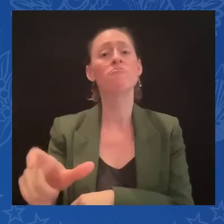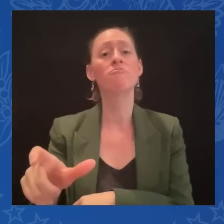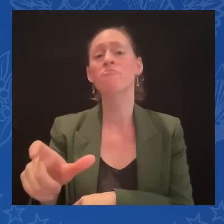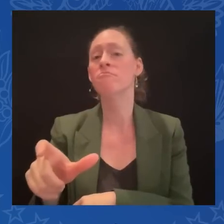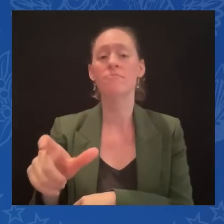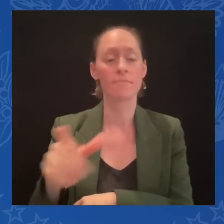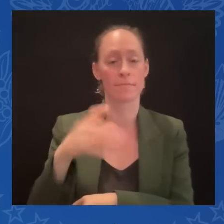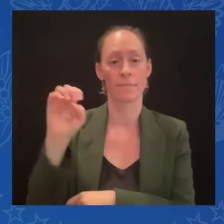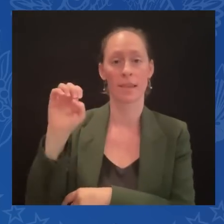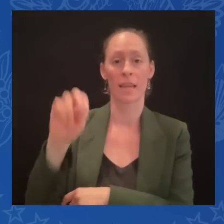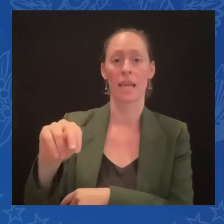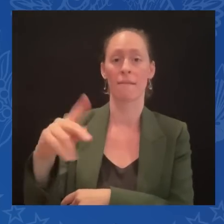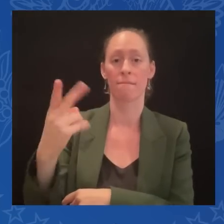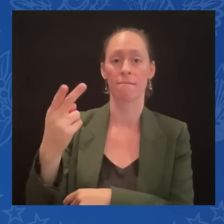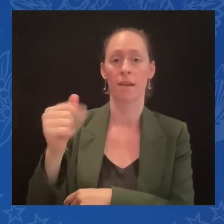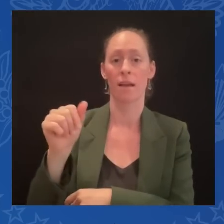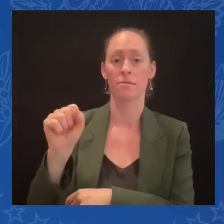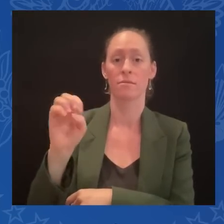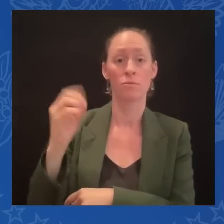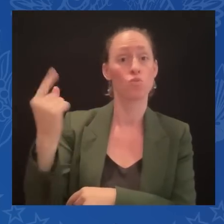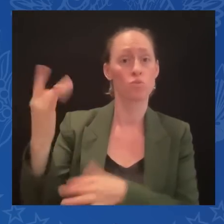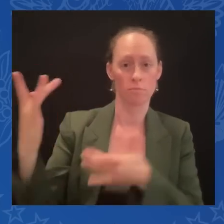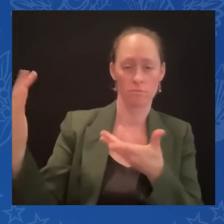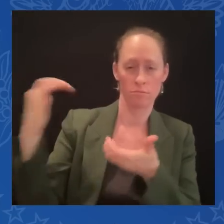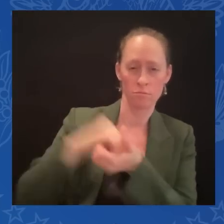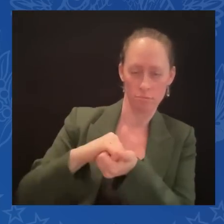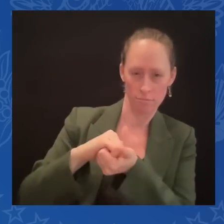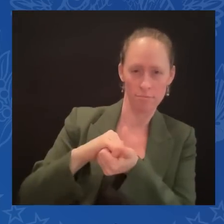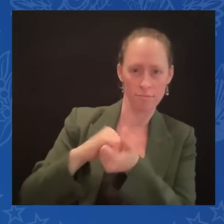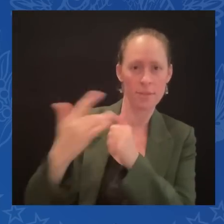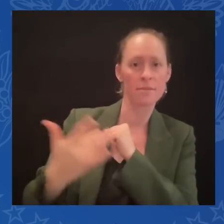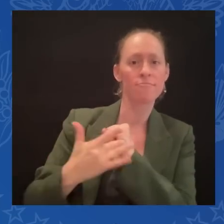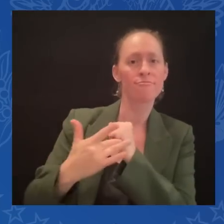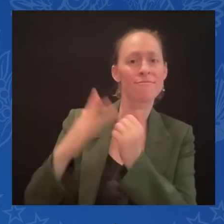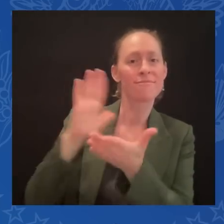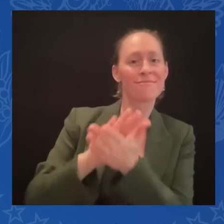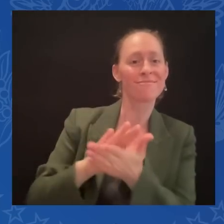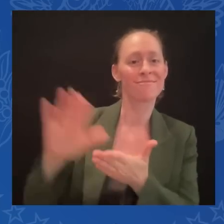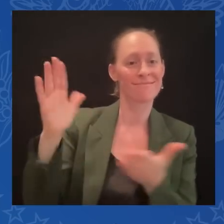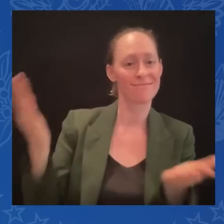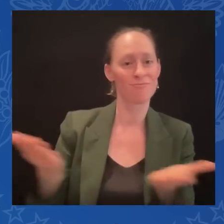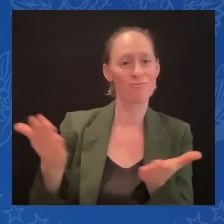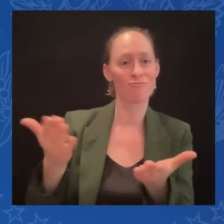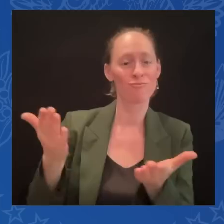to develop training and pathways so folks can get these jobs. Since I took office,